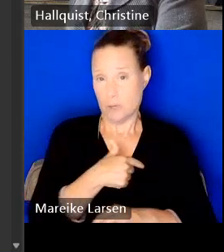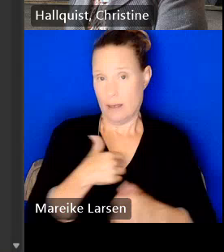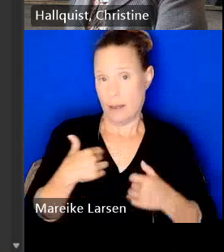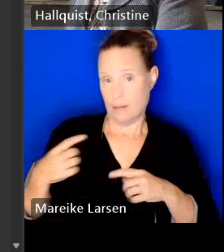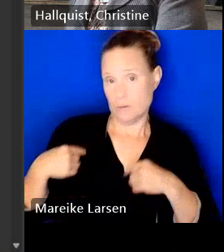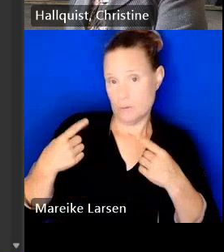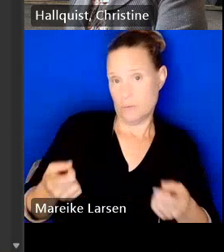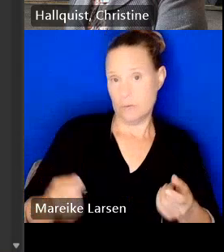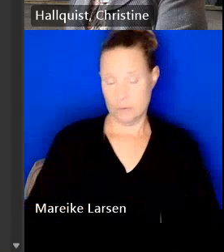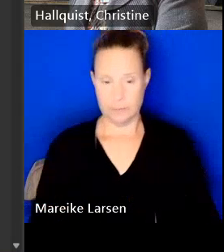And so.